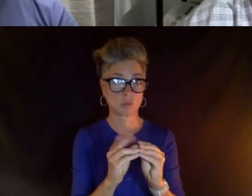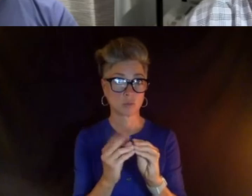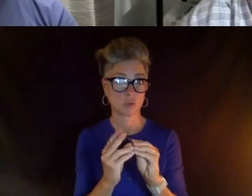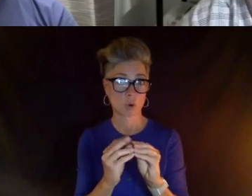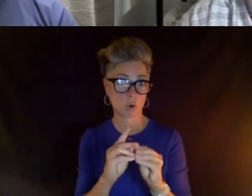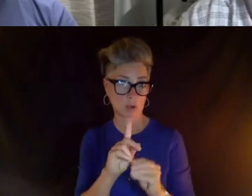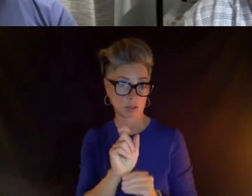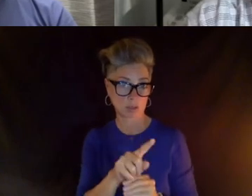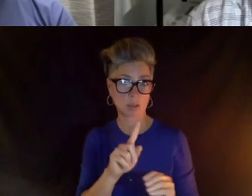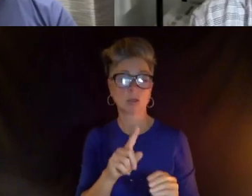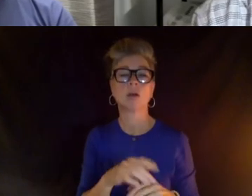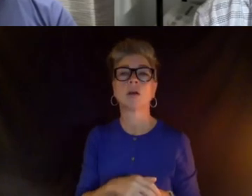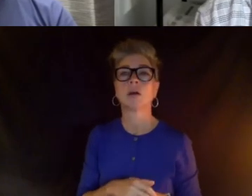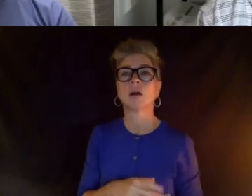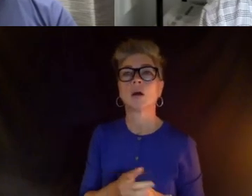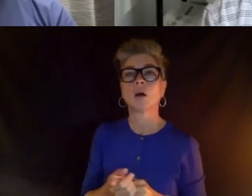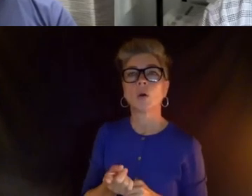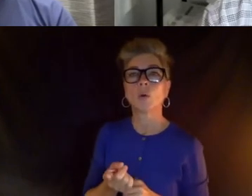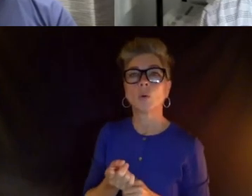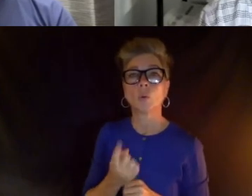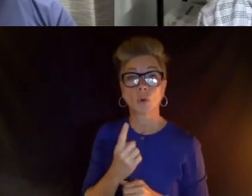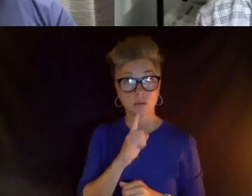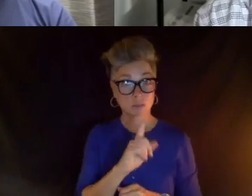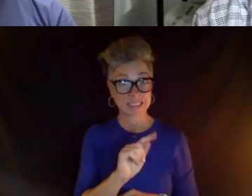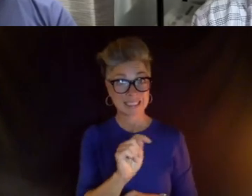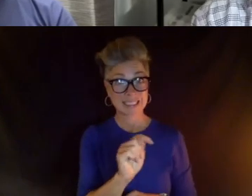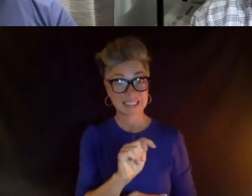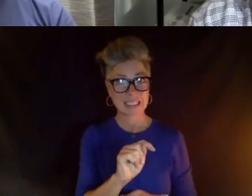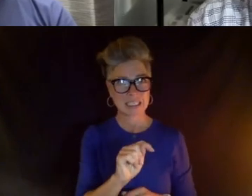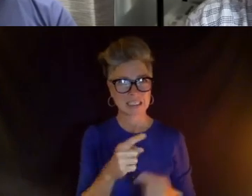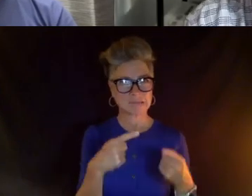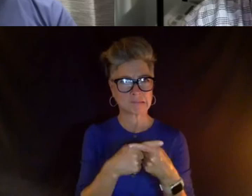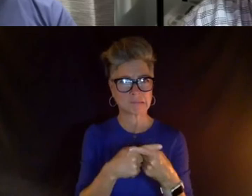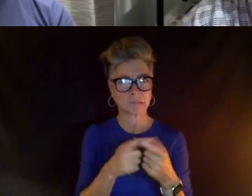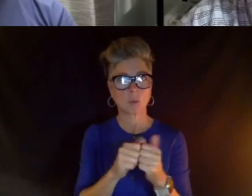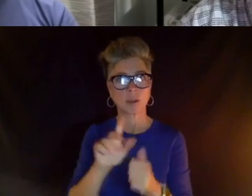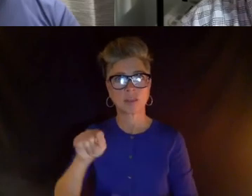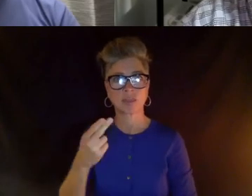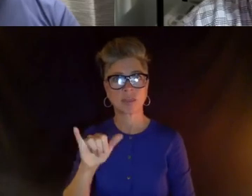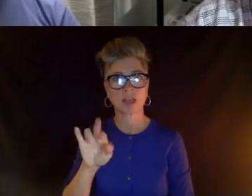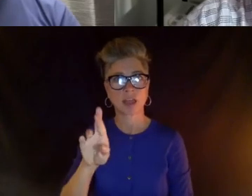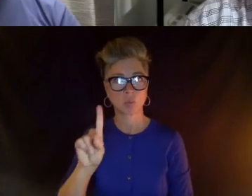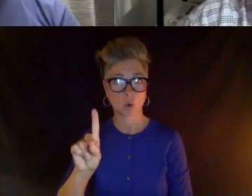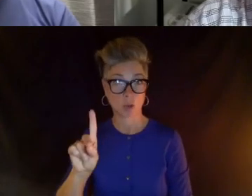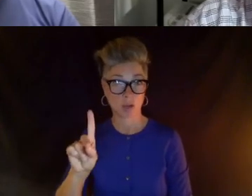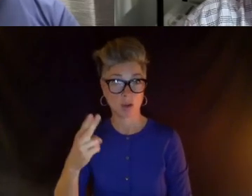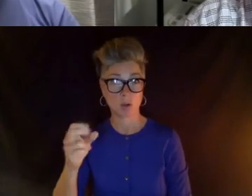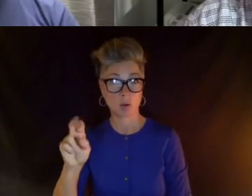So one is about does T interact with thyroid hormones? That's a good question.